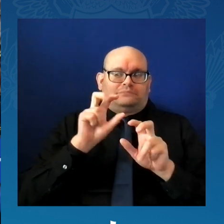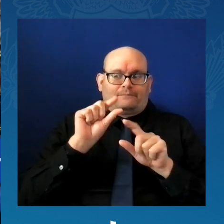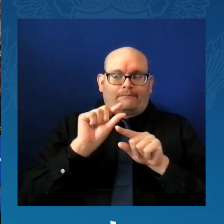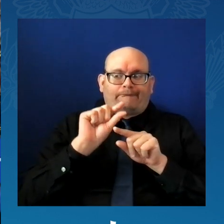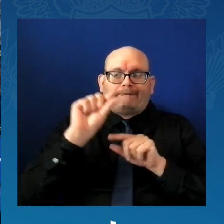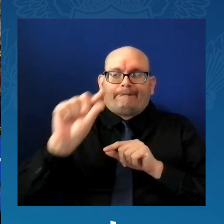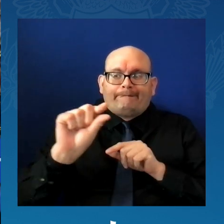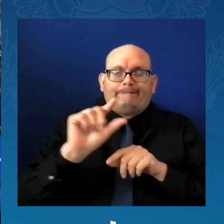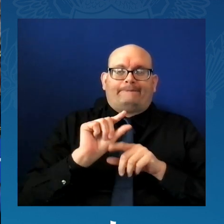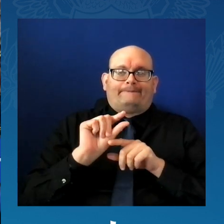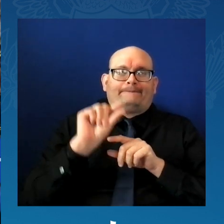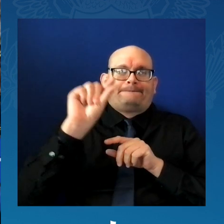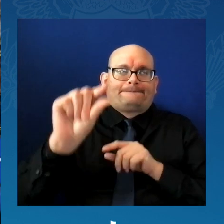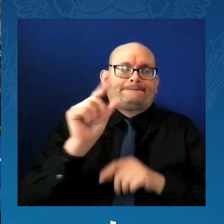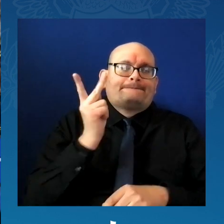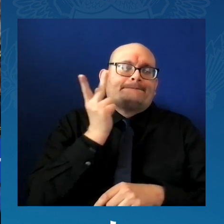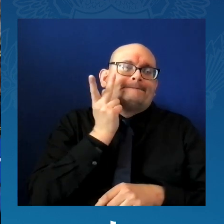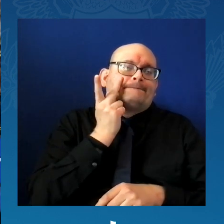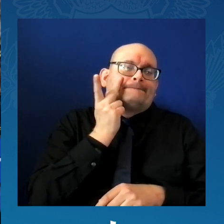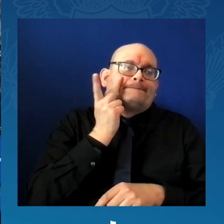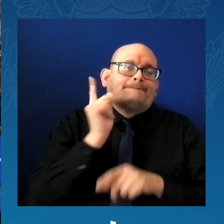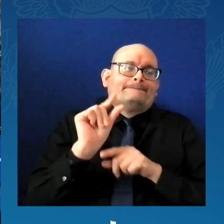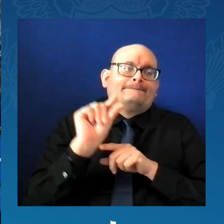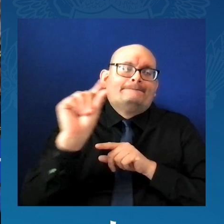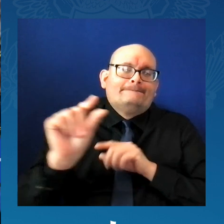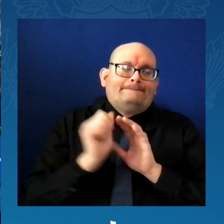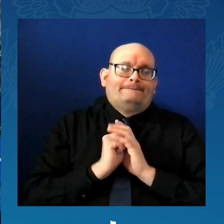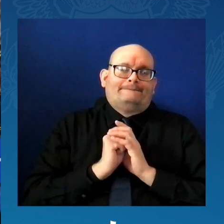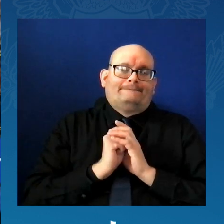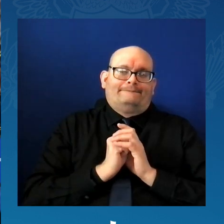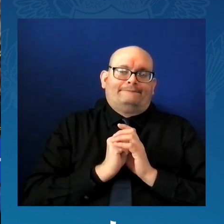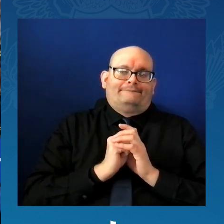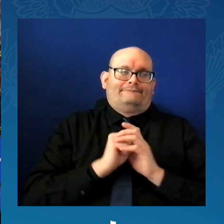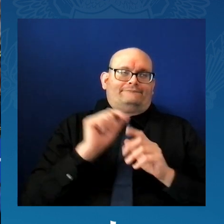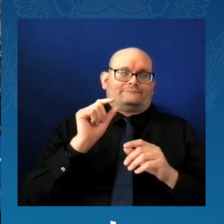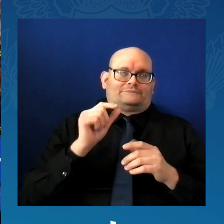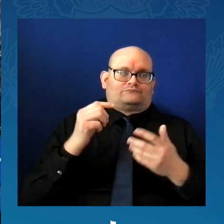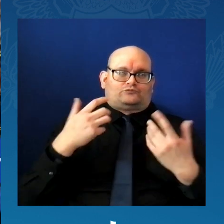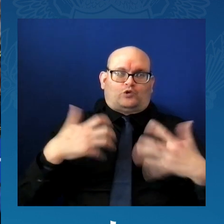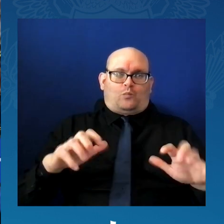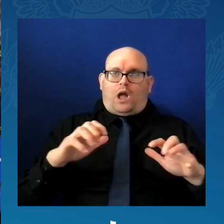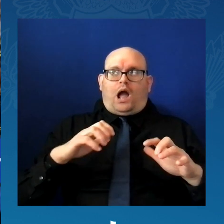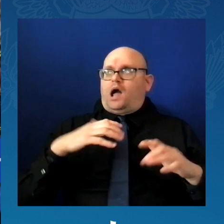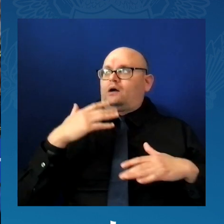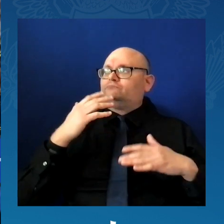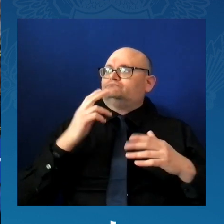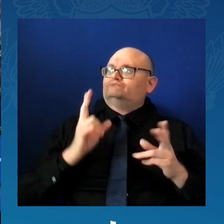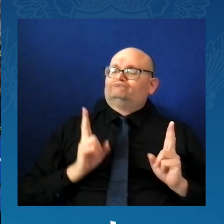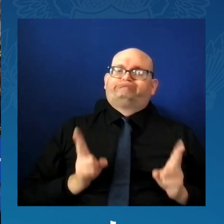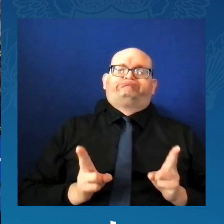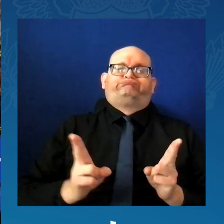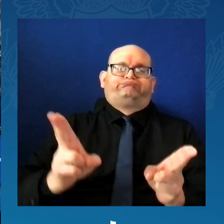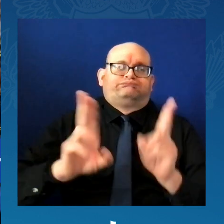The promotion and development of a comprehensive legal and regulatory regime to govern the emerging private sector capabilities